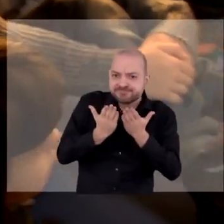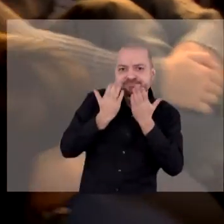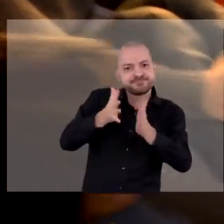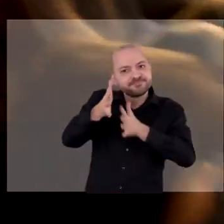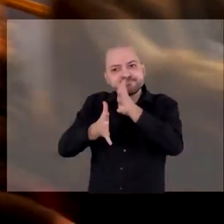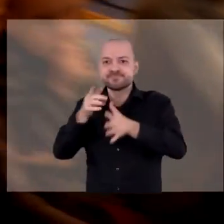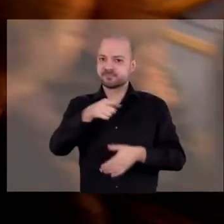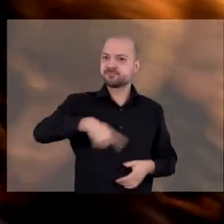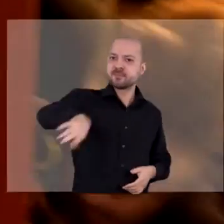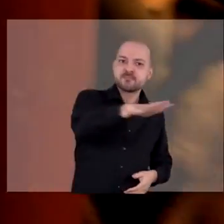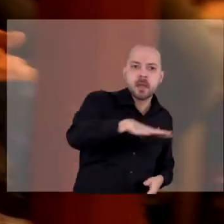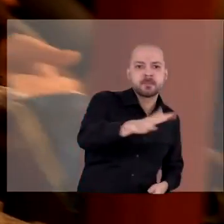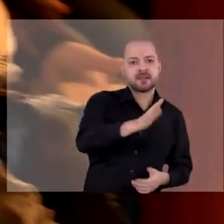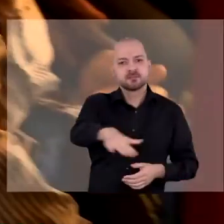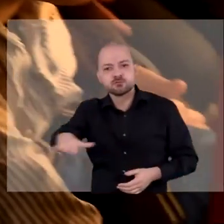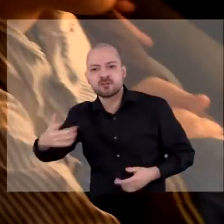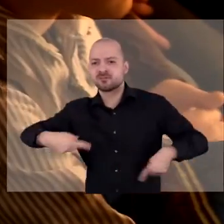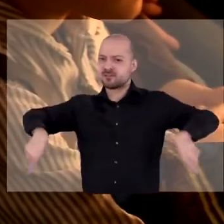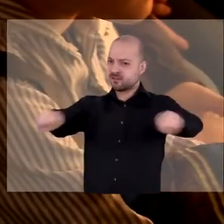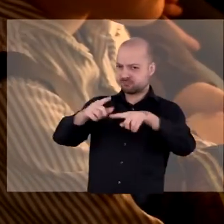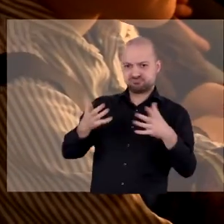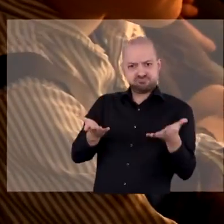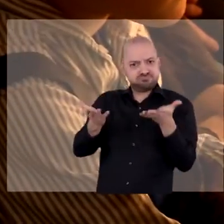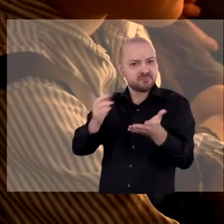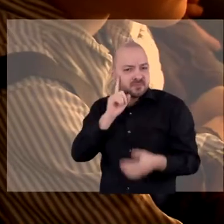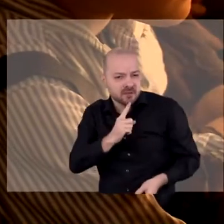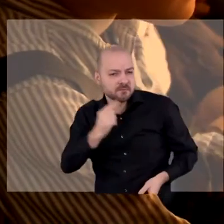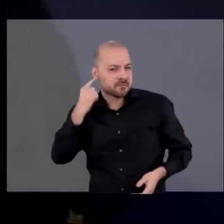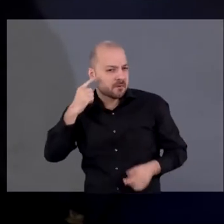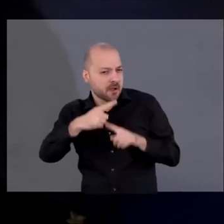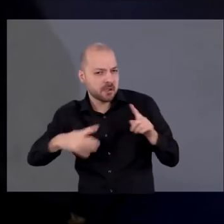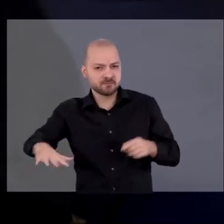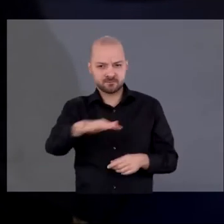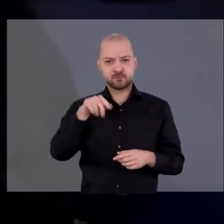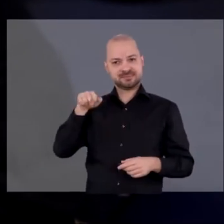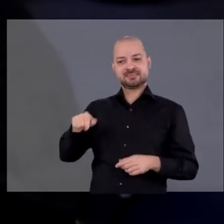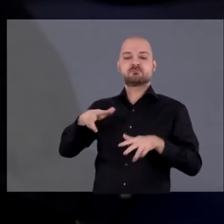a reading event for families in which the children or the parents are either hearing impaired of deaf.